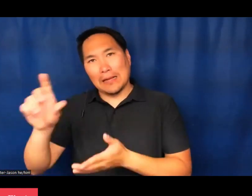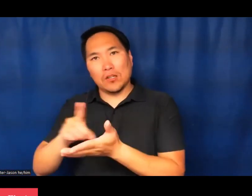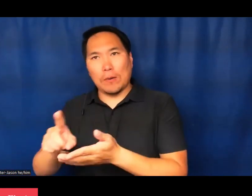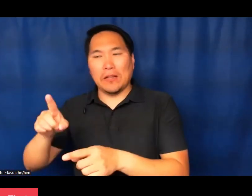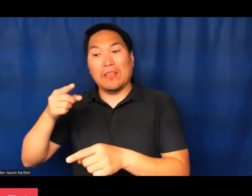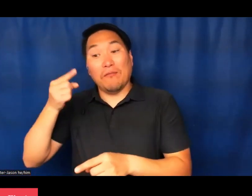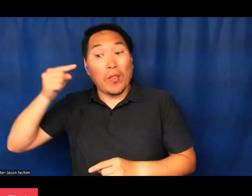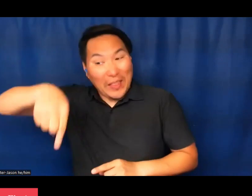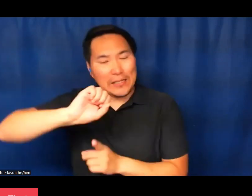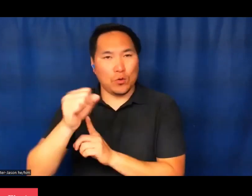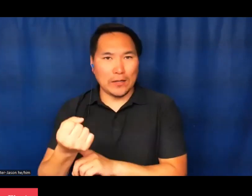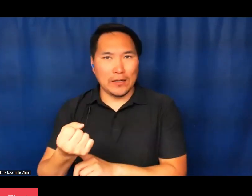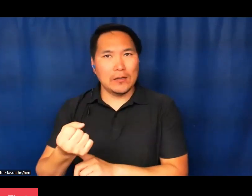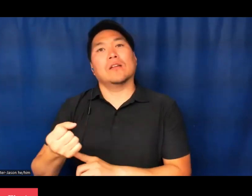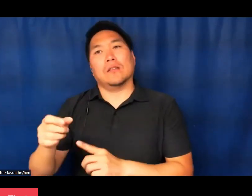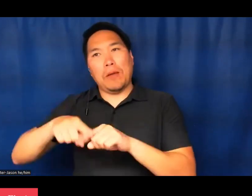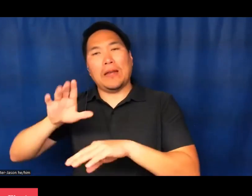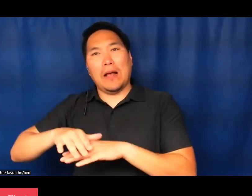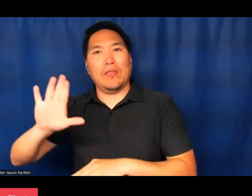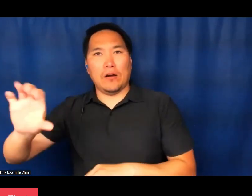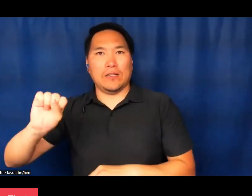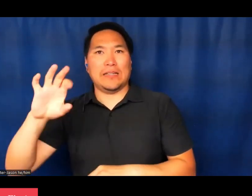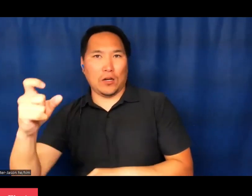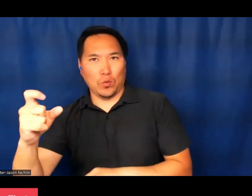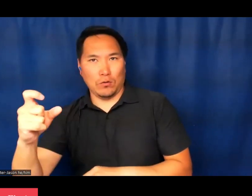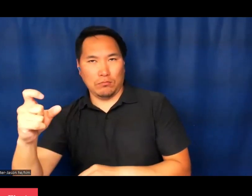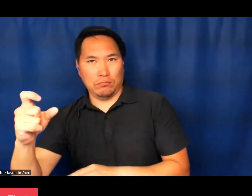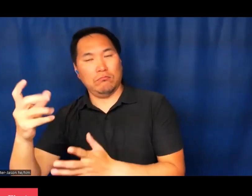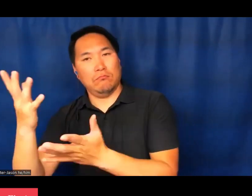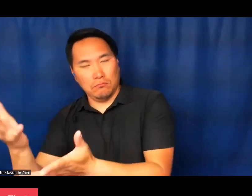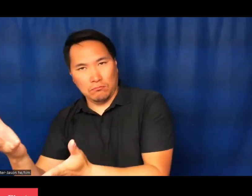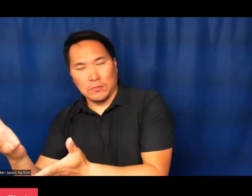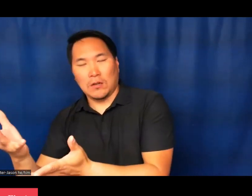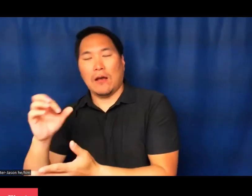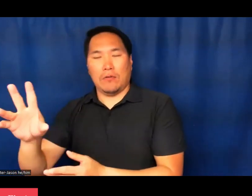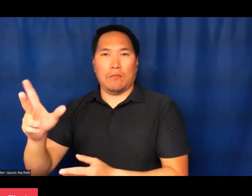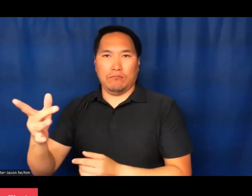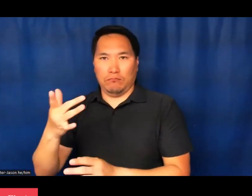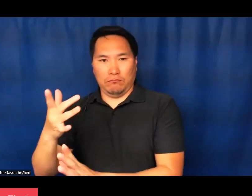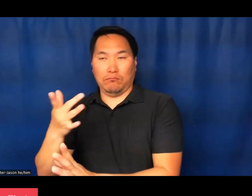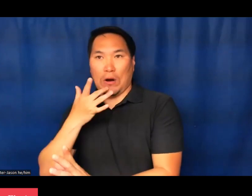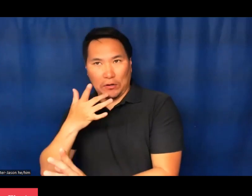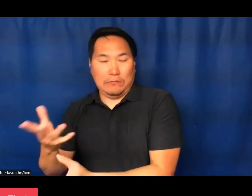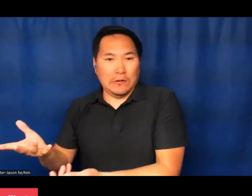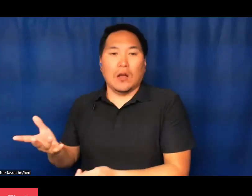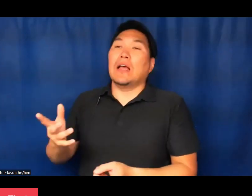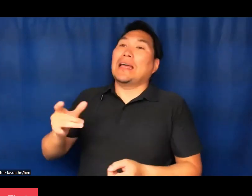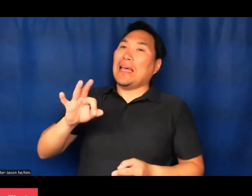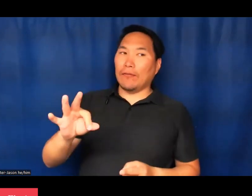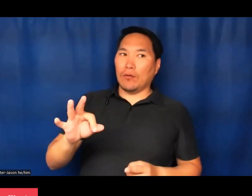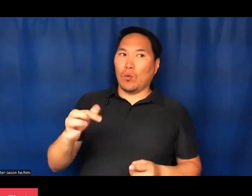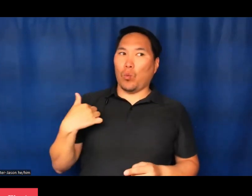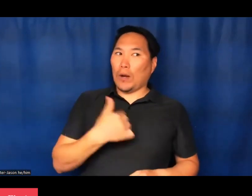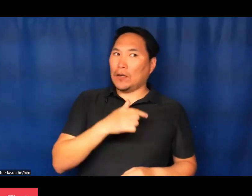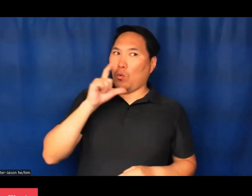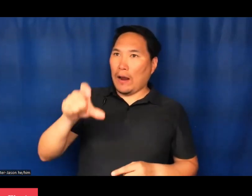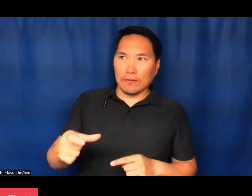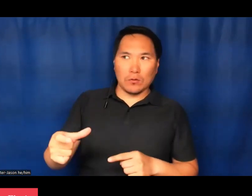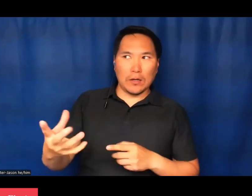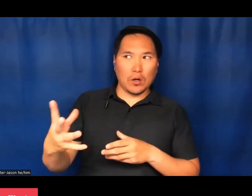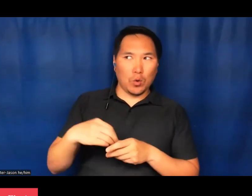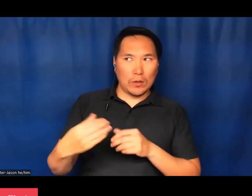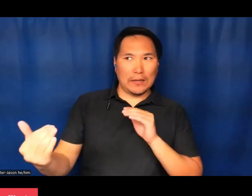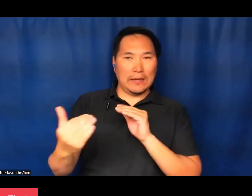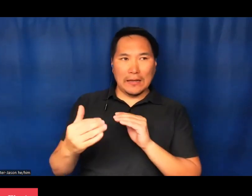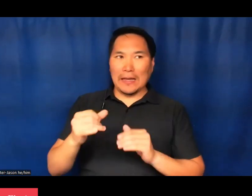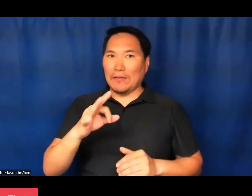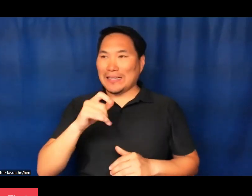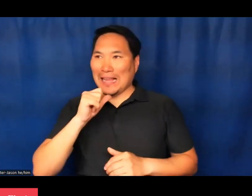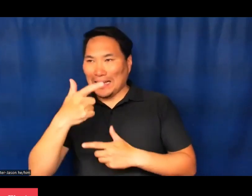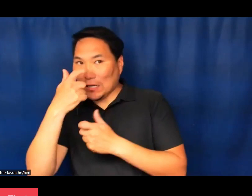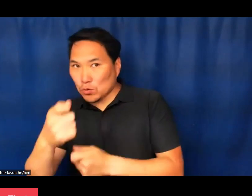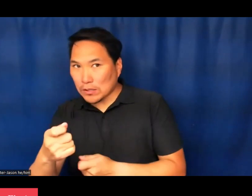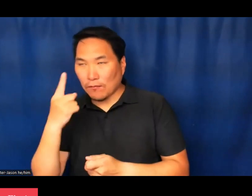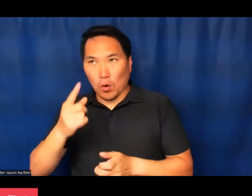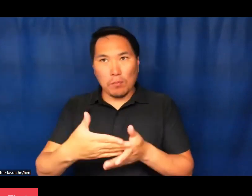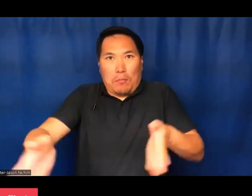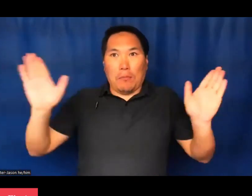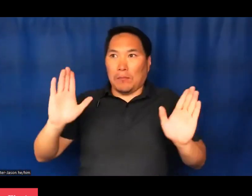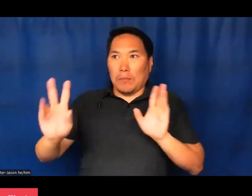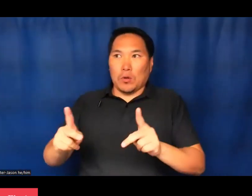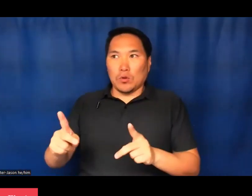And this is public accommodation, then it's not a compelling interest to do that for anybody.